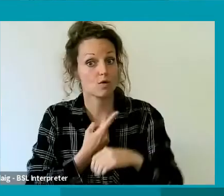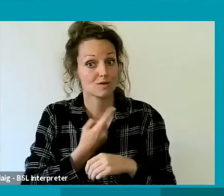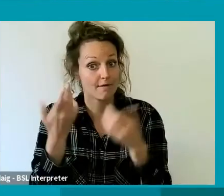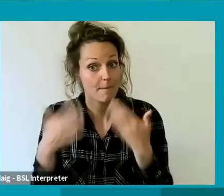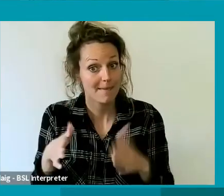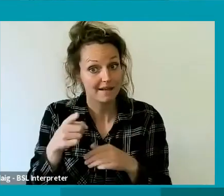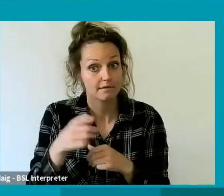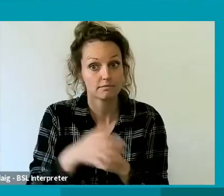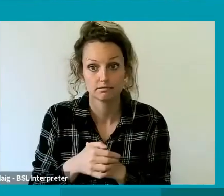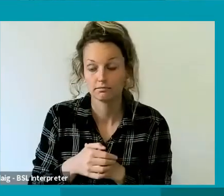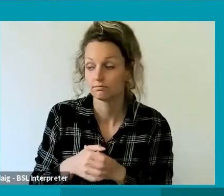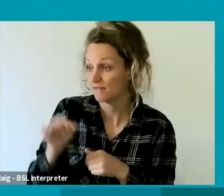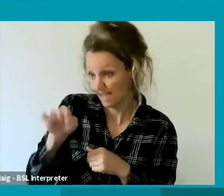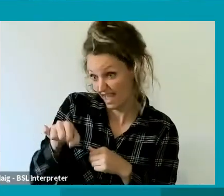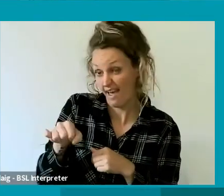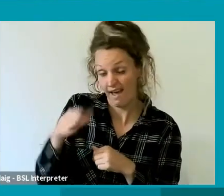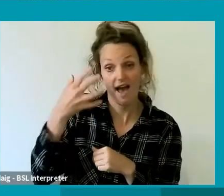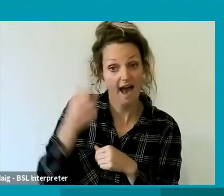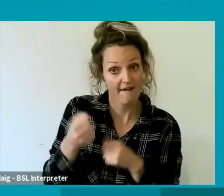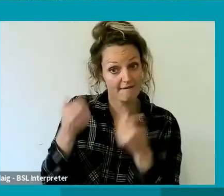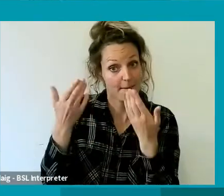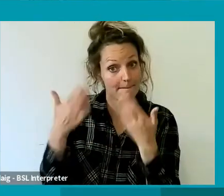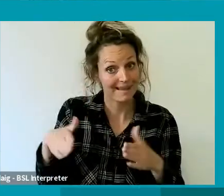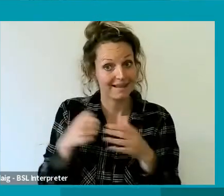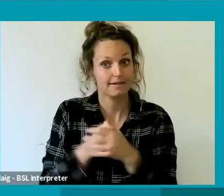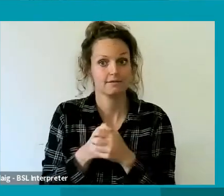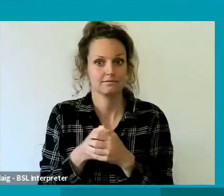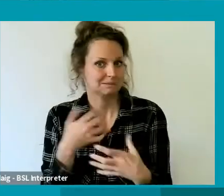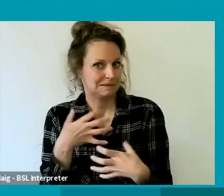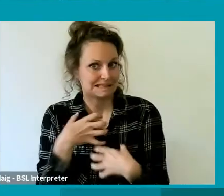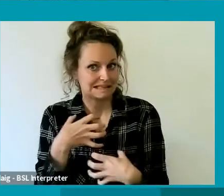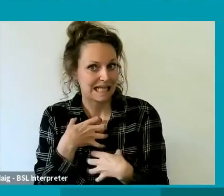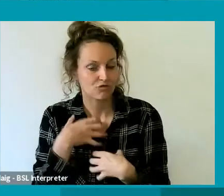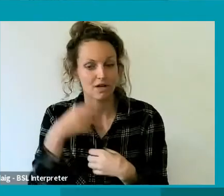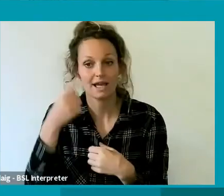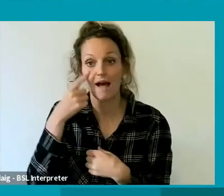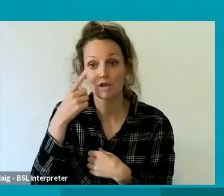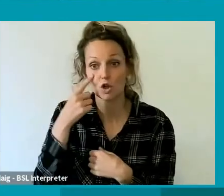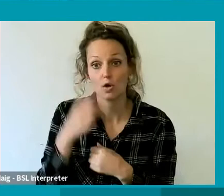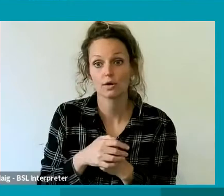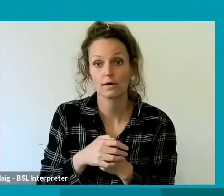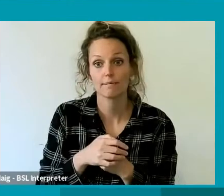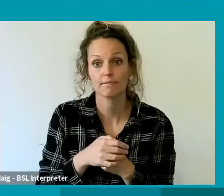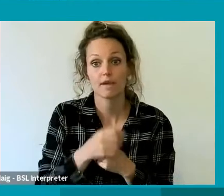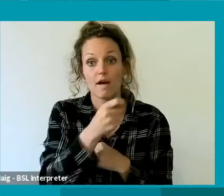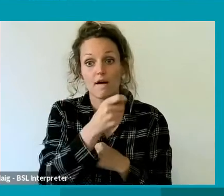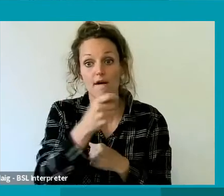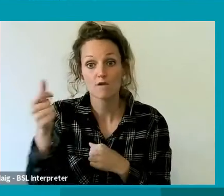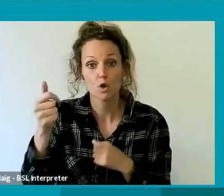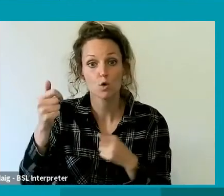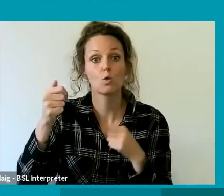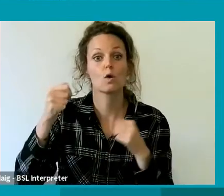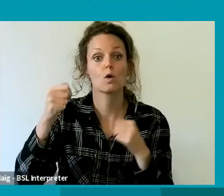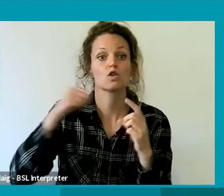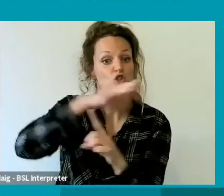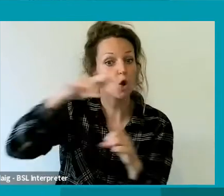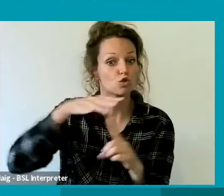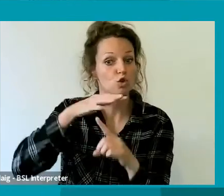it's very much like can everyone see too. But I have and there was a few social media, but I suppose it's very much about controlling your brands.